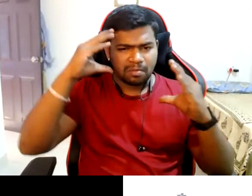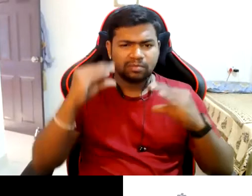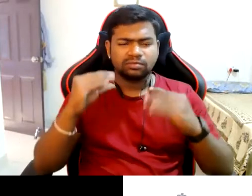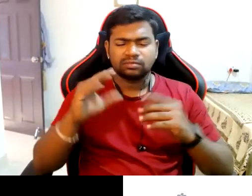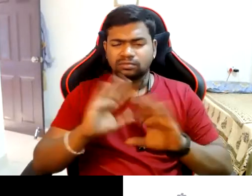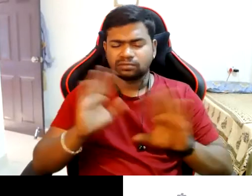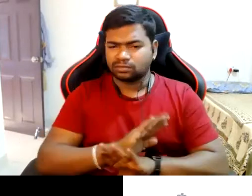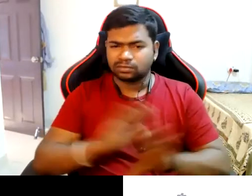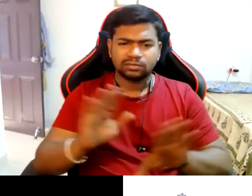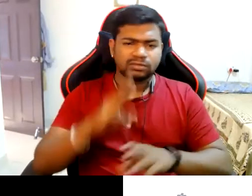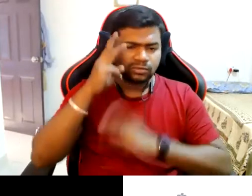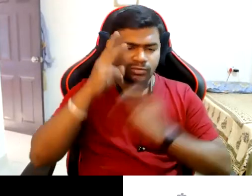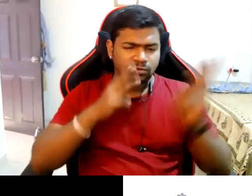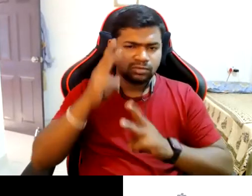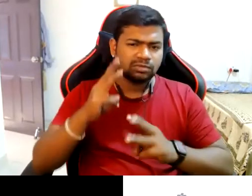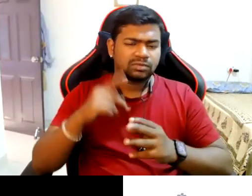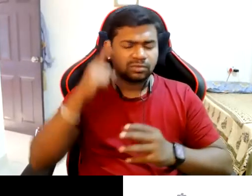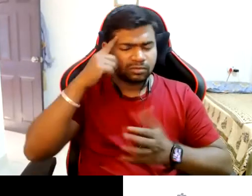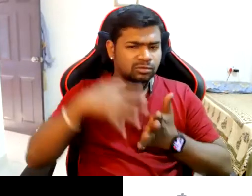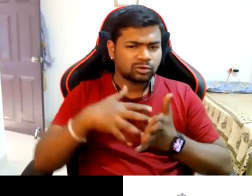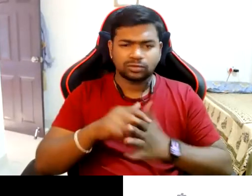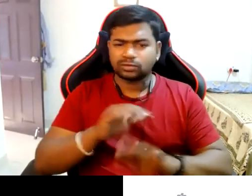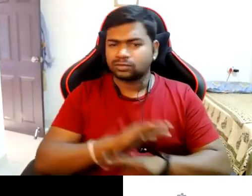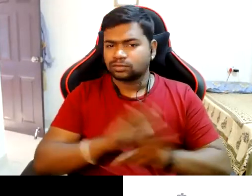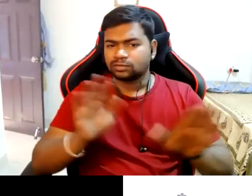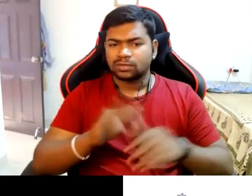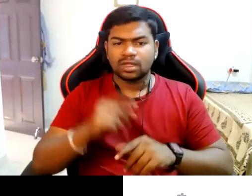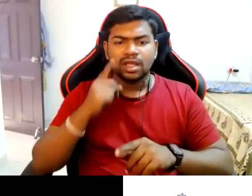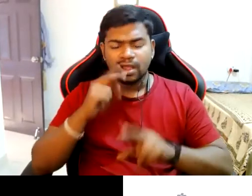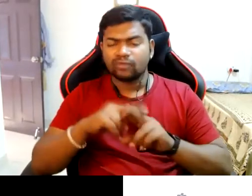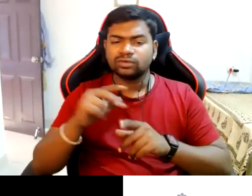if someone shout at you if someone says that you are like that,